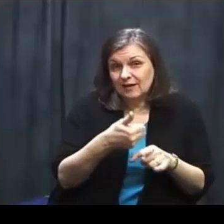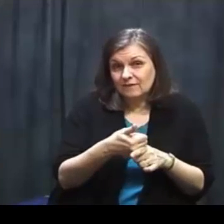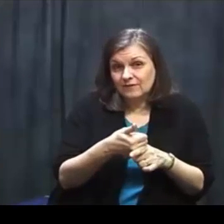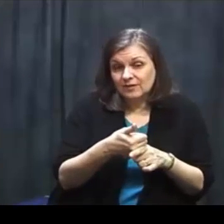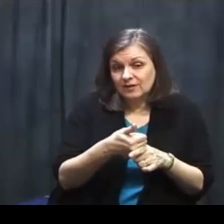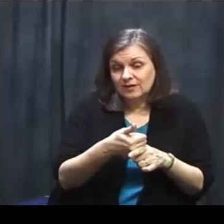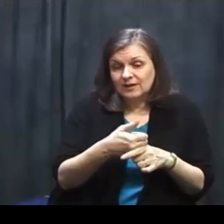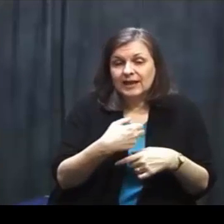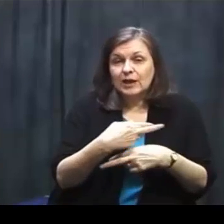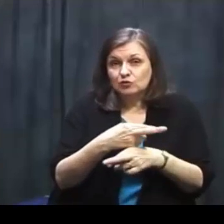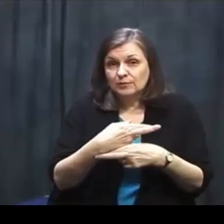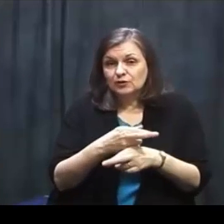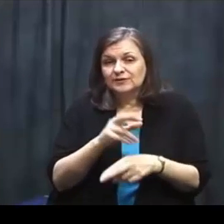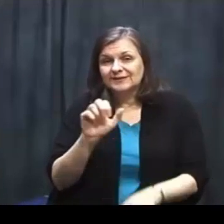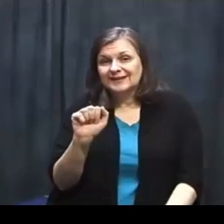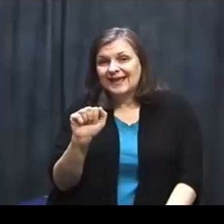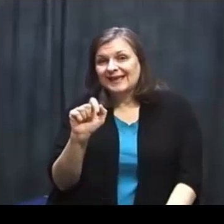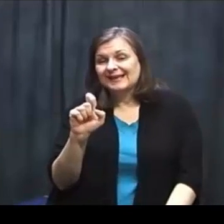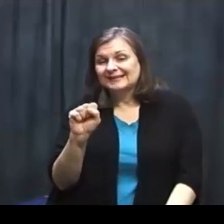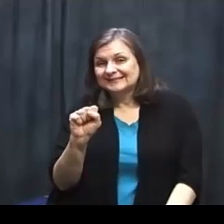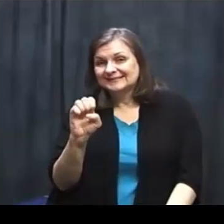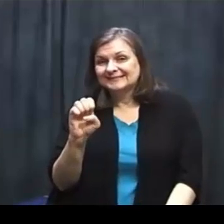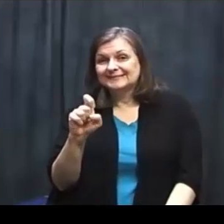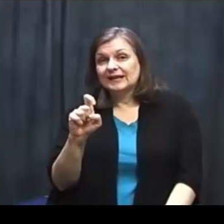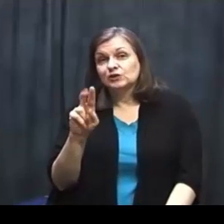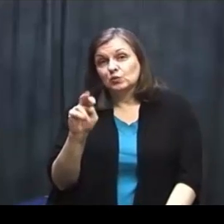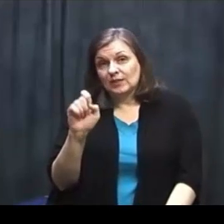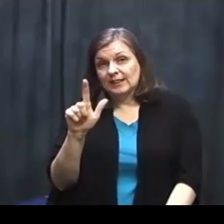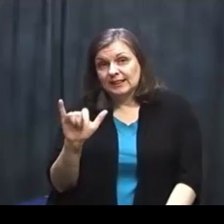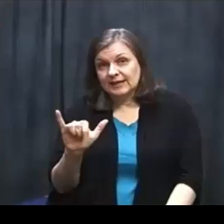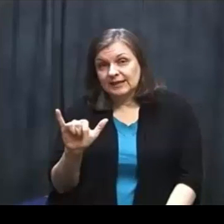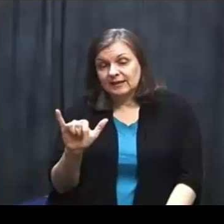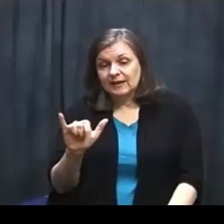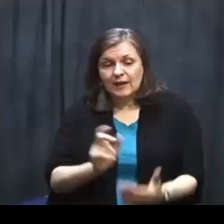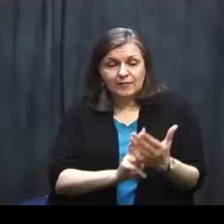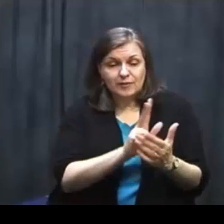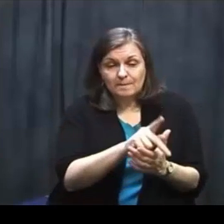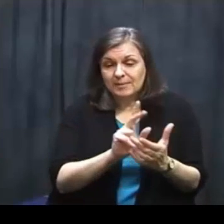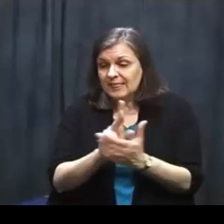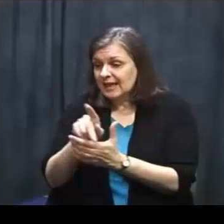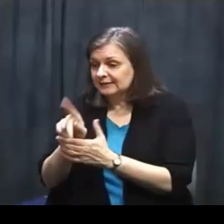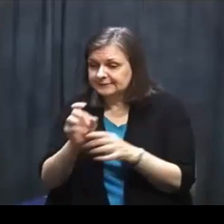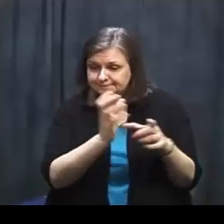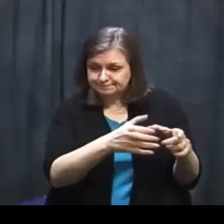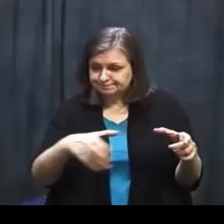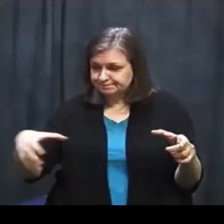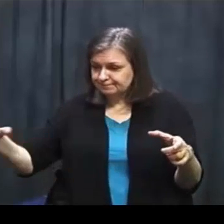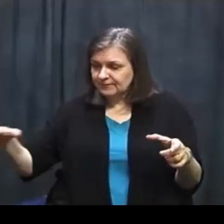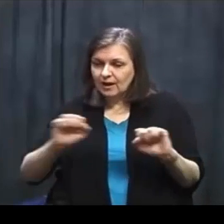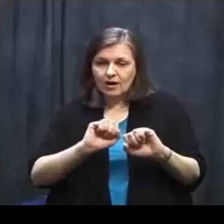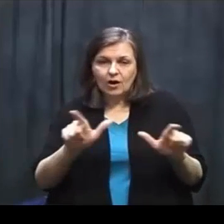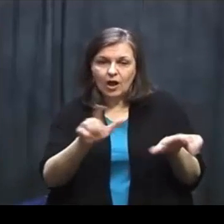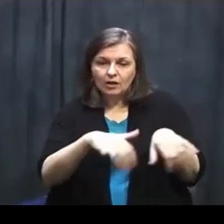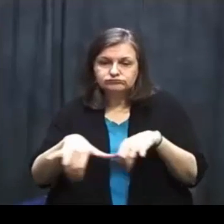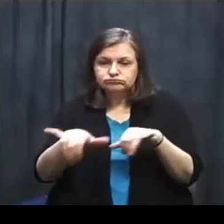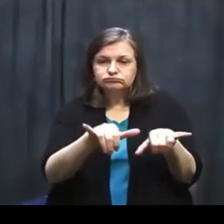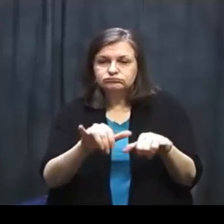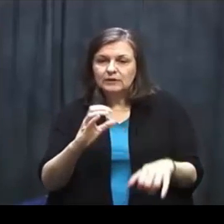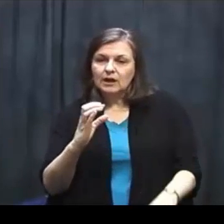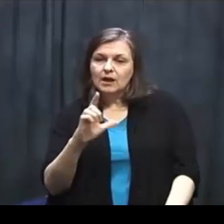it actually reproduces asexually the strawberry plants that you see in the field are clones of one another